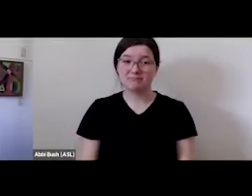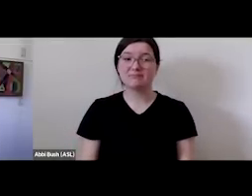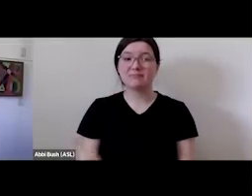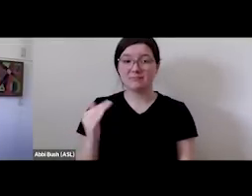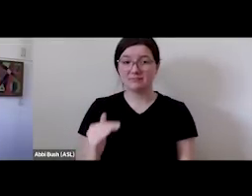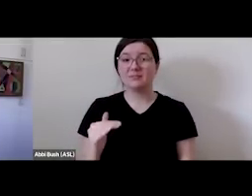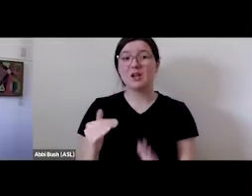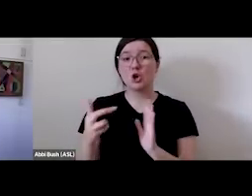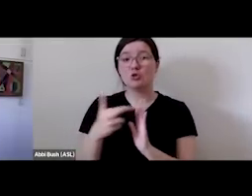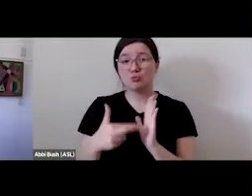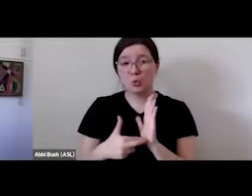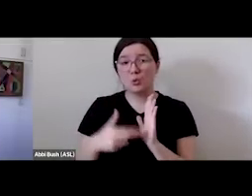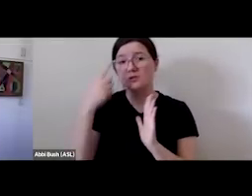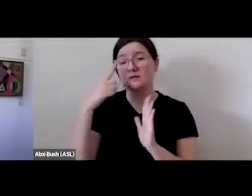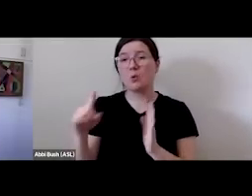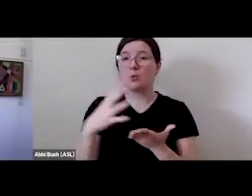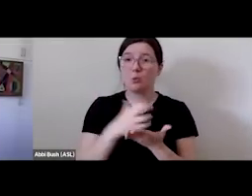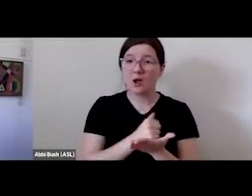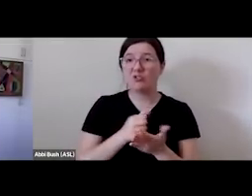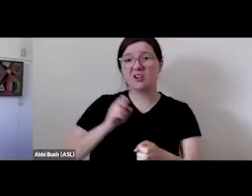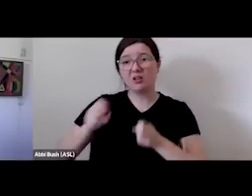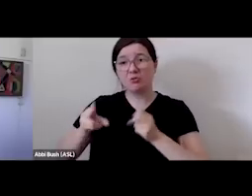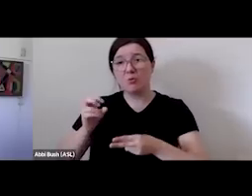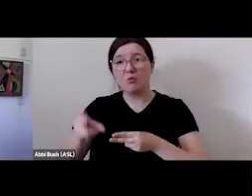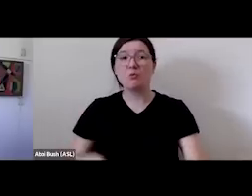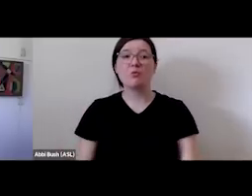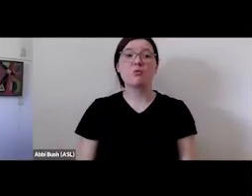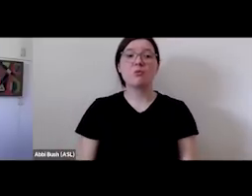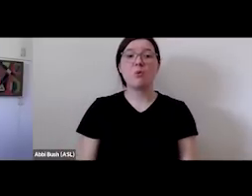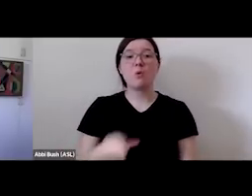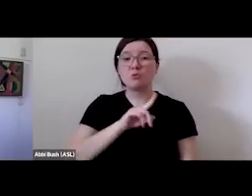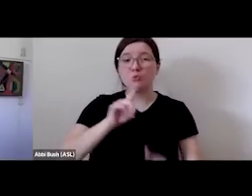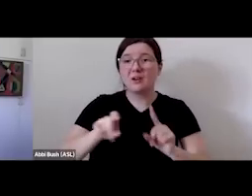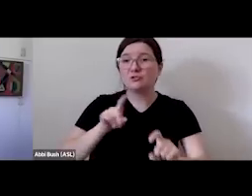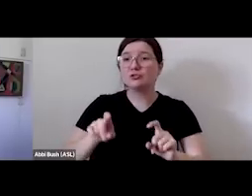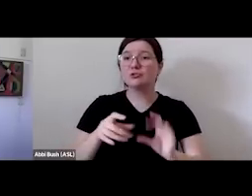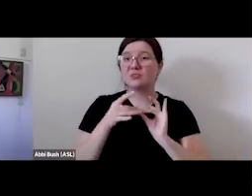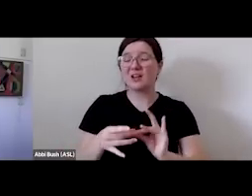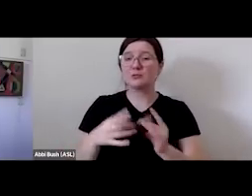and discarding kind of inform these approaches. And it's also important